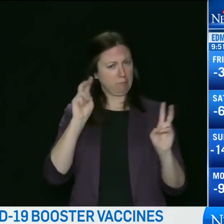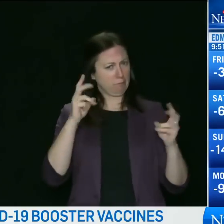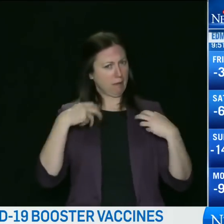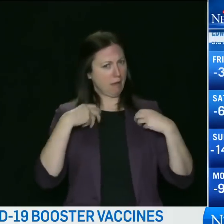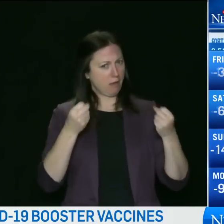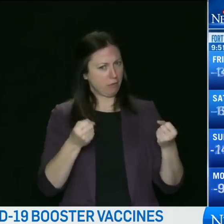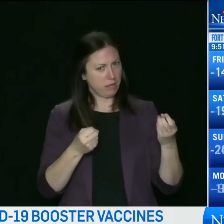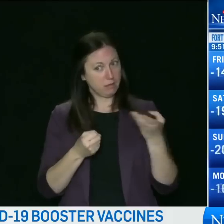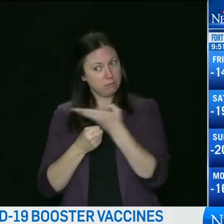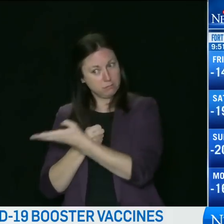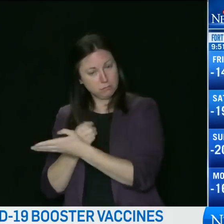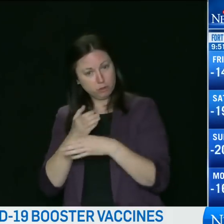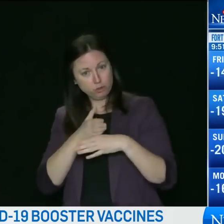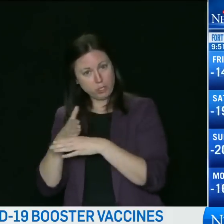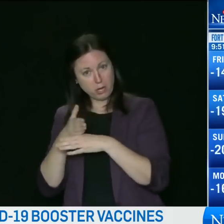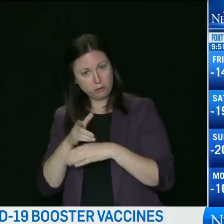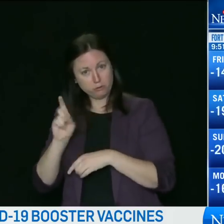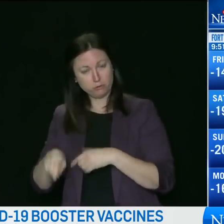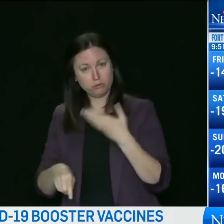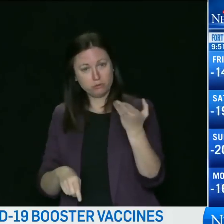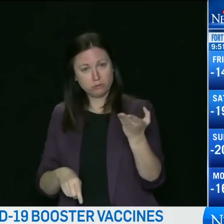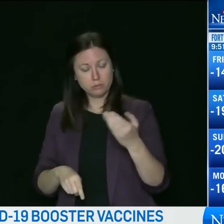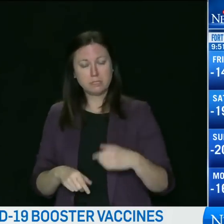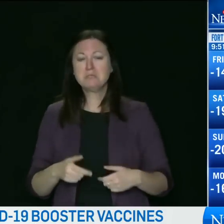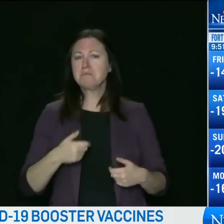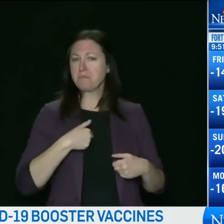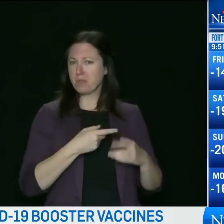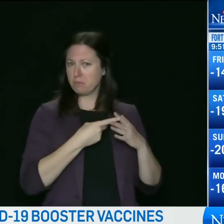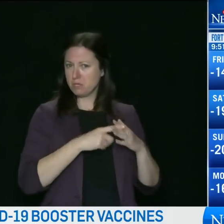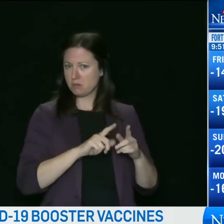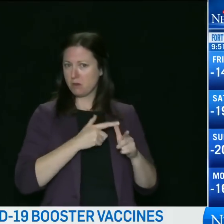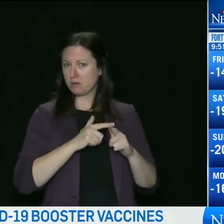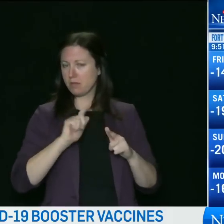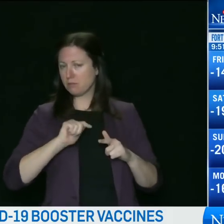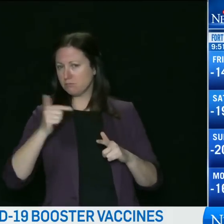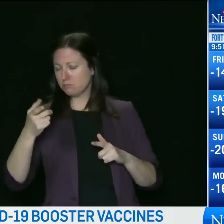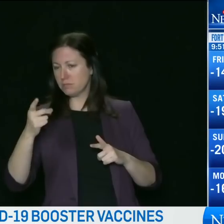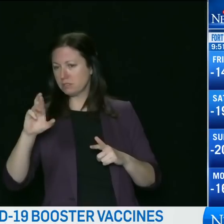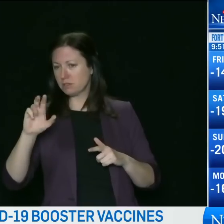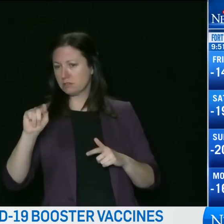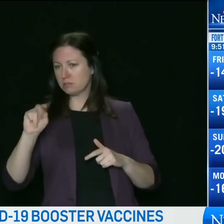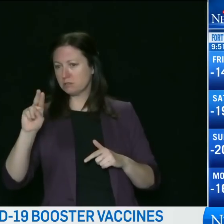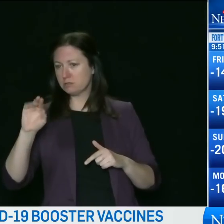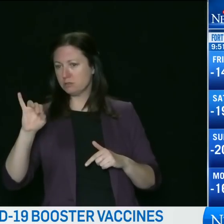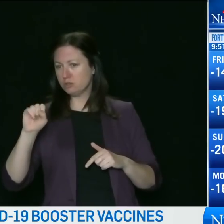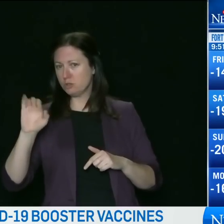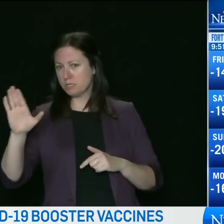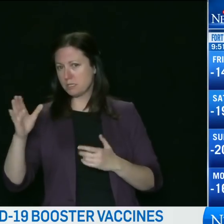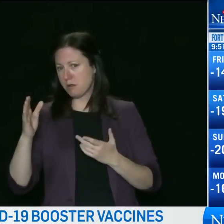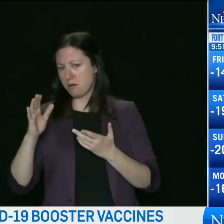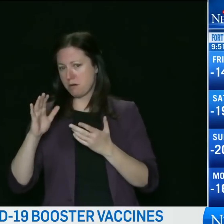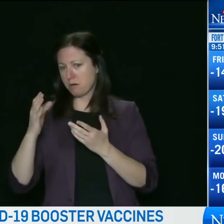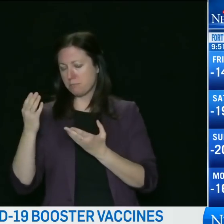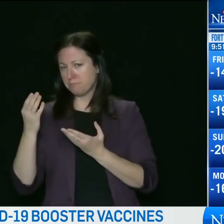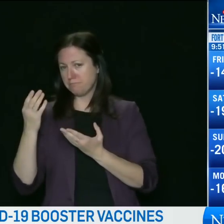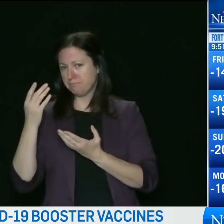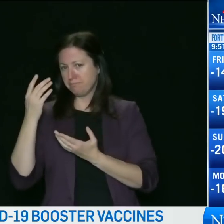WHERE VACCINE RATES ARE AT 2%.